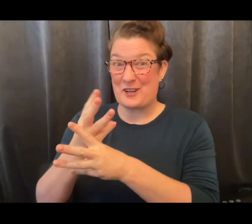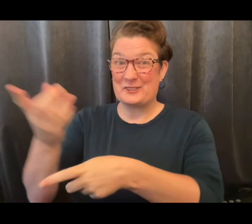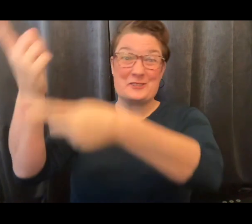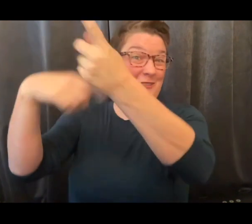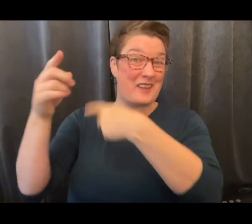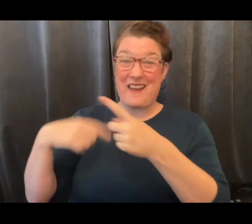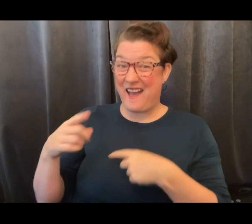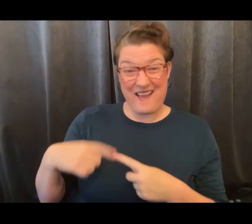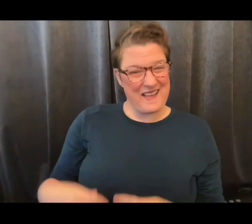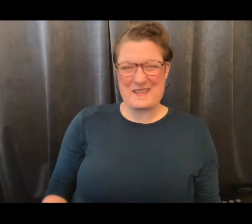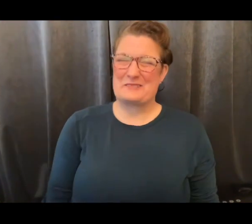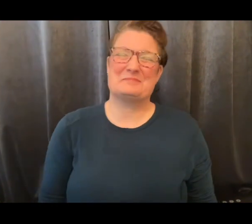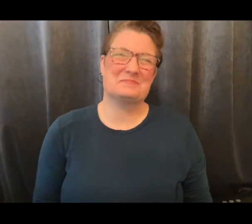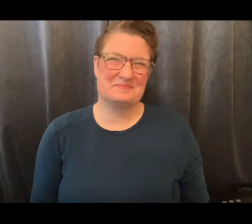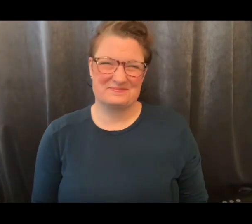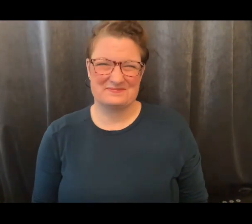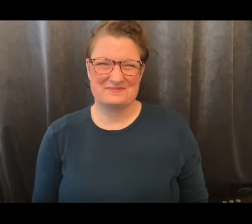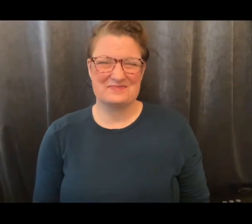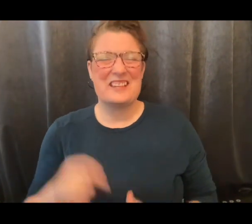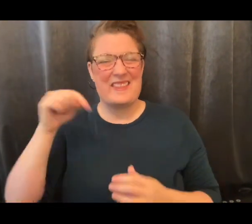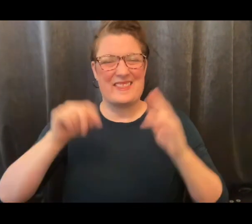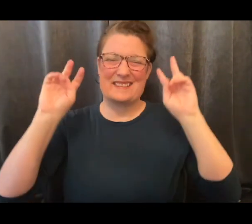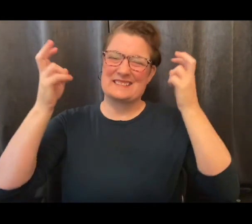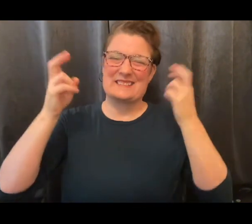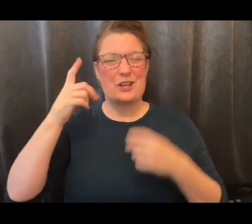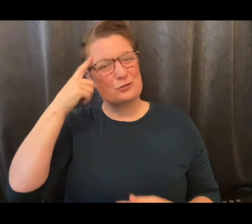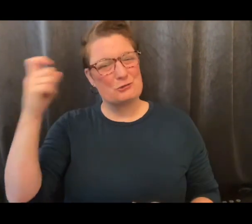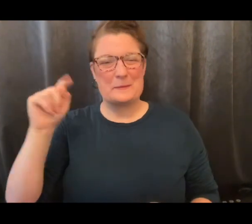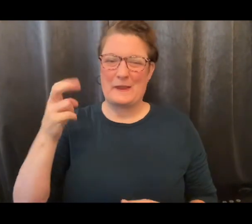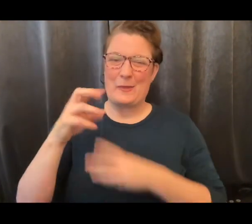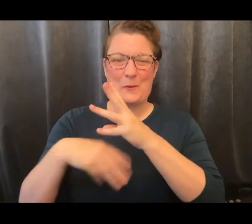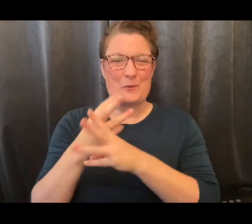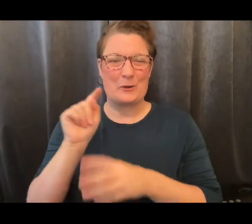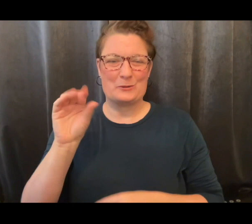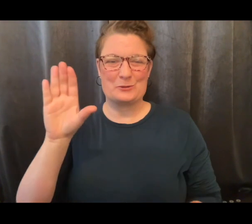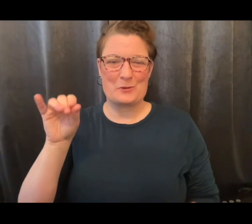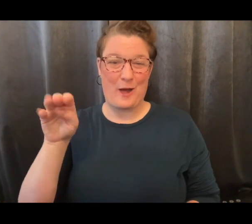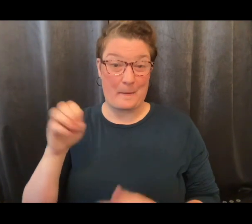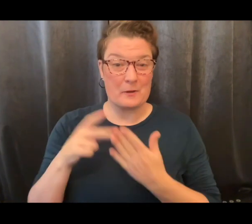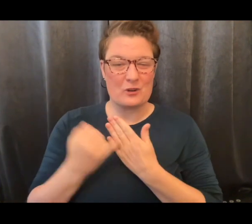Rebekah and Nomy: to Come! Nomy: This is Dreaming the World to Come, a project where we reimagine time and